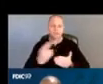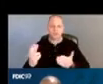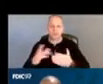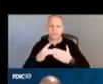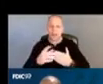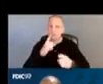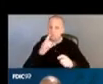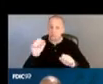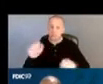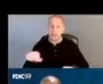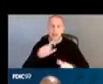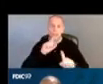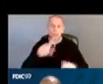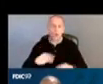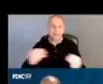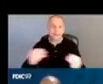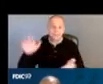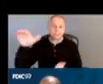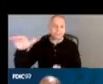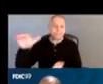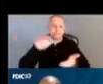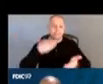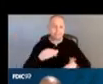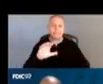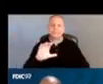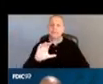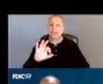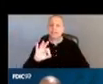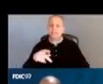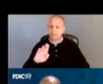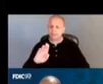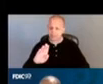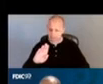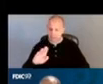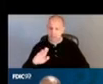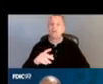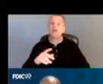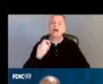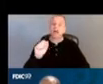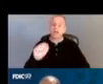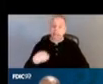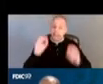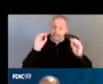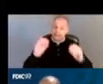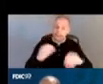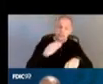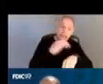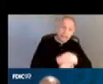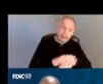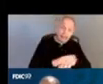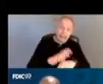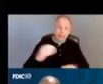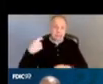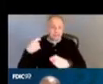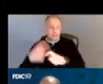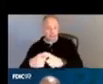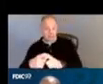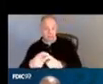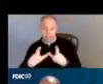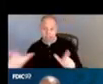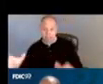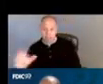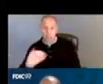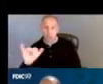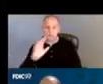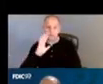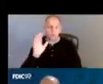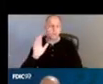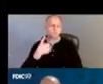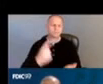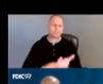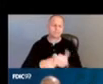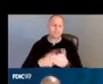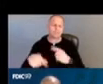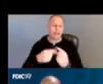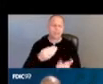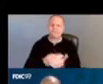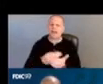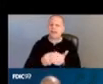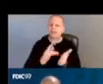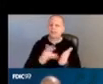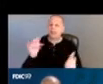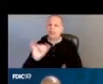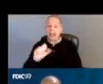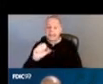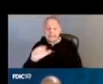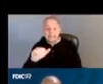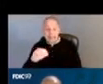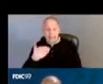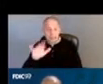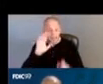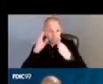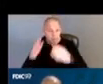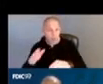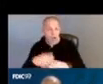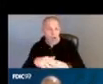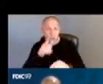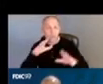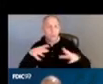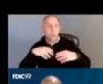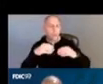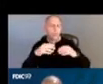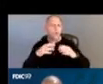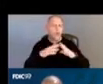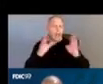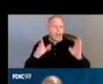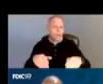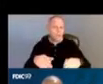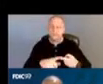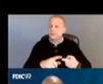materials in bulk. They are available in English or Spanish. Like scams that target homeowners.